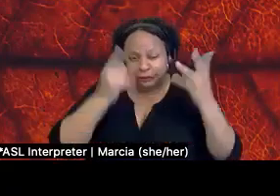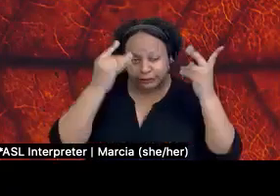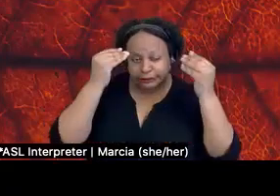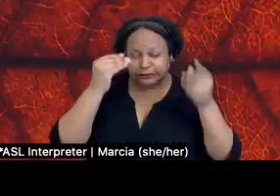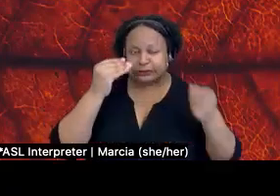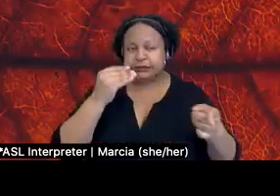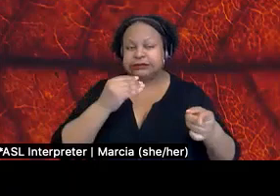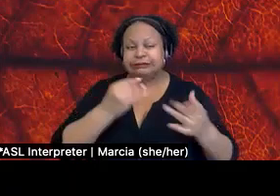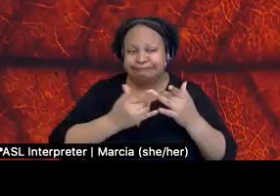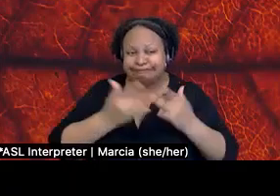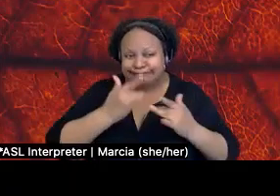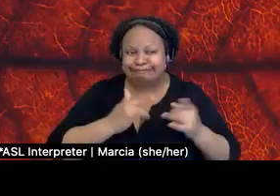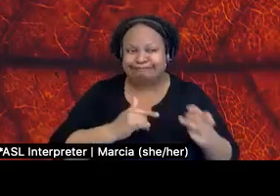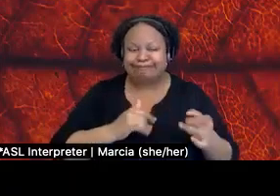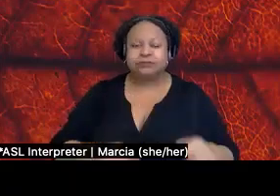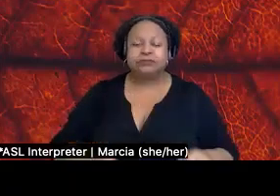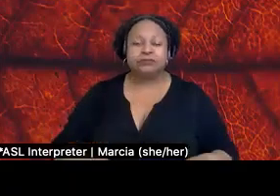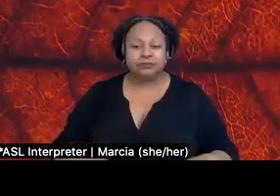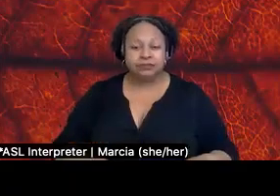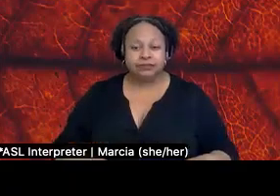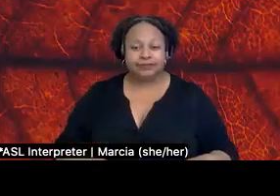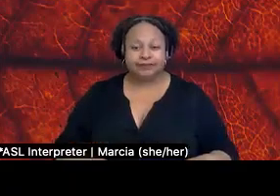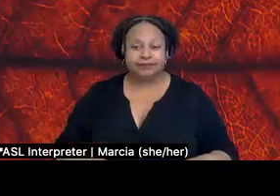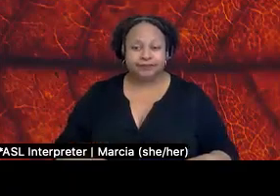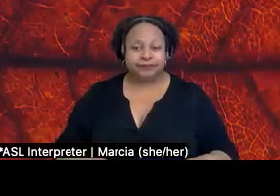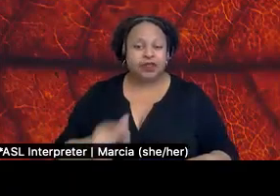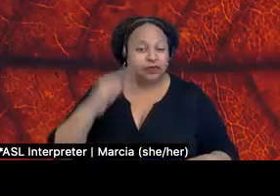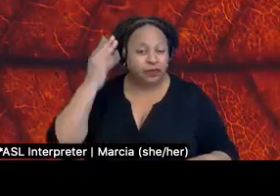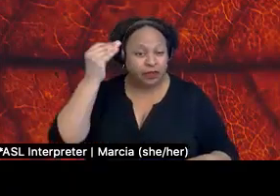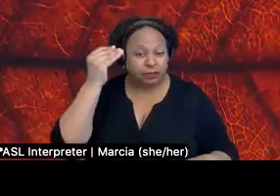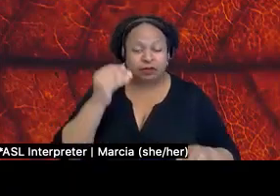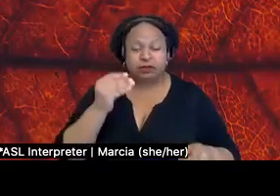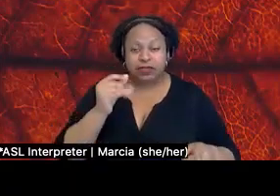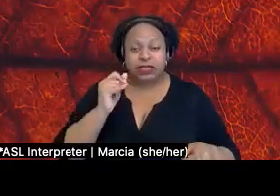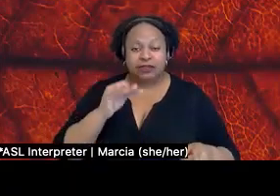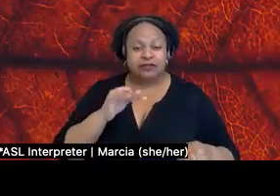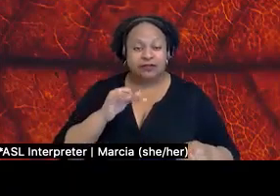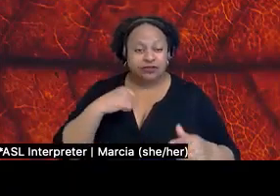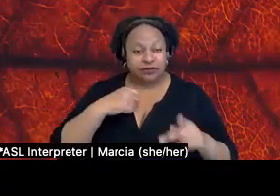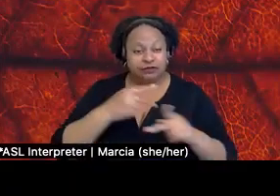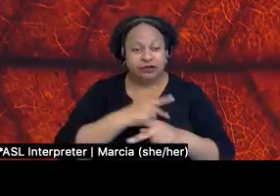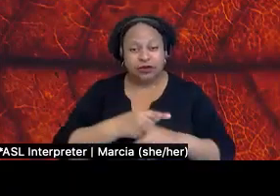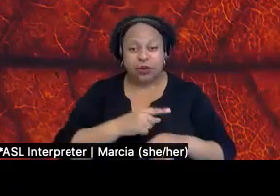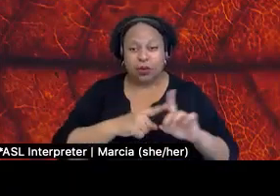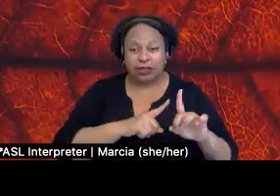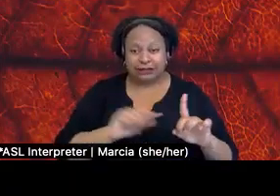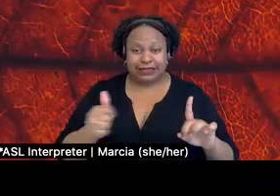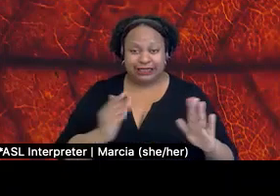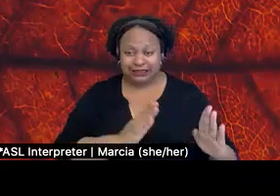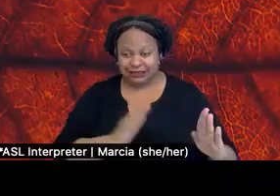And if you think about it, placing something on a scale of 1 to 10 is a very spatial activity.